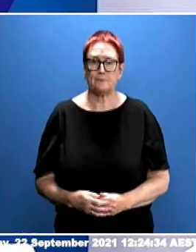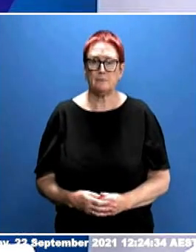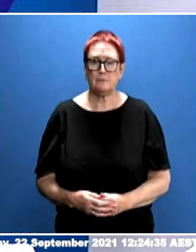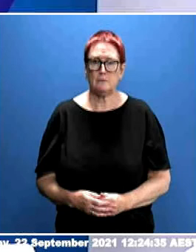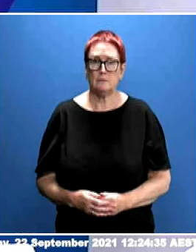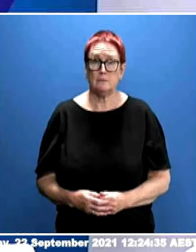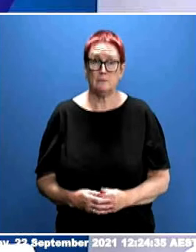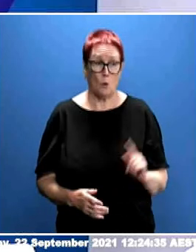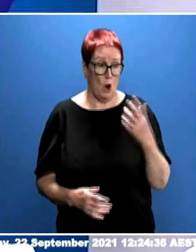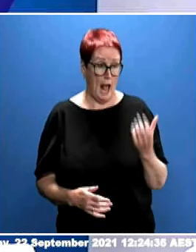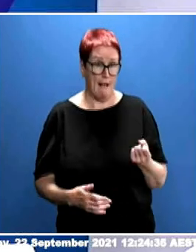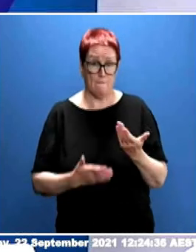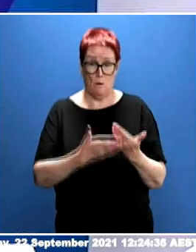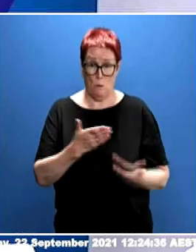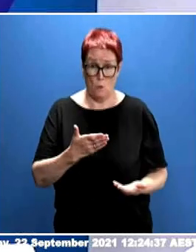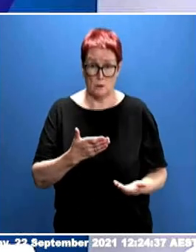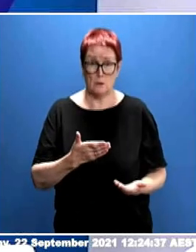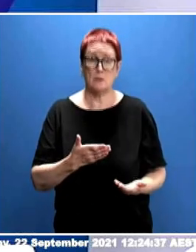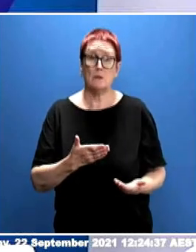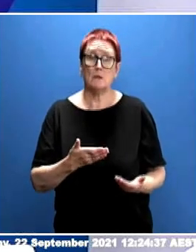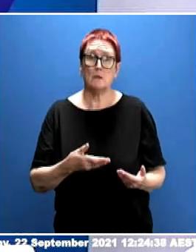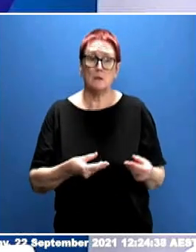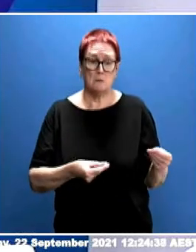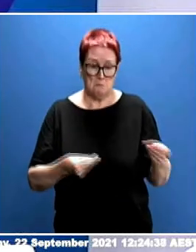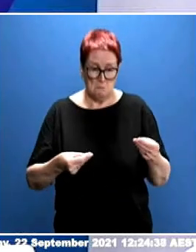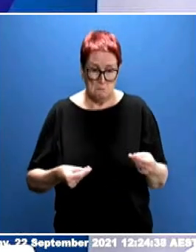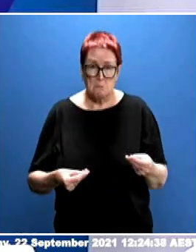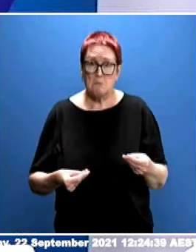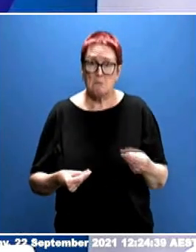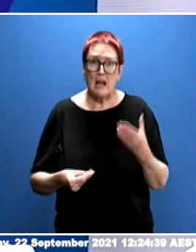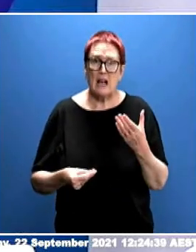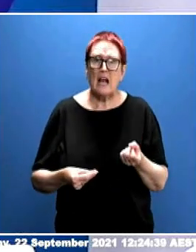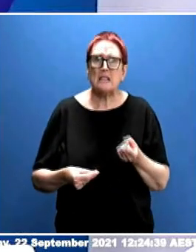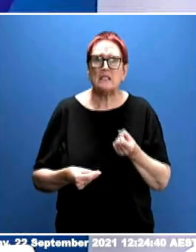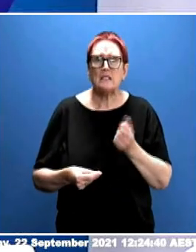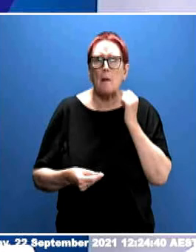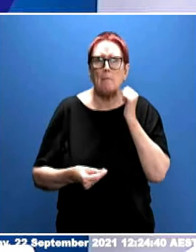The version that I've got in the papers has that word "redacted" stamped